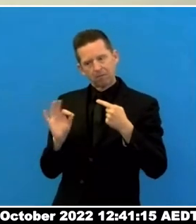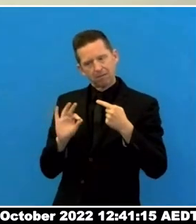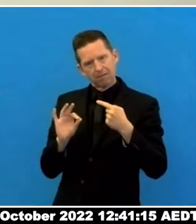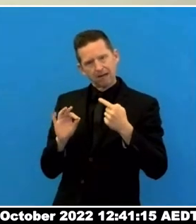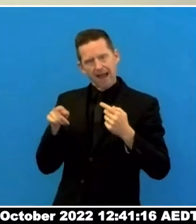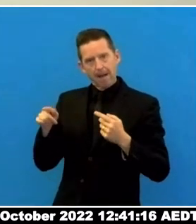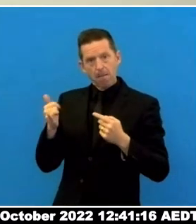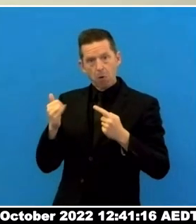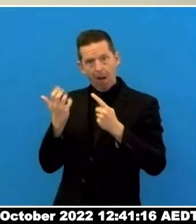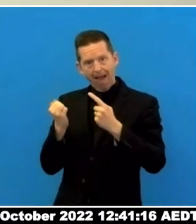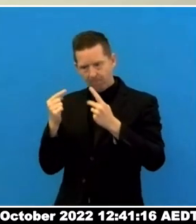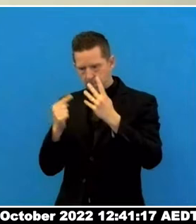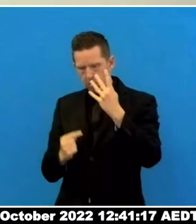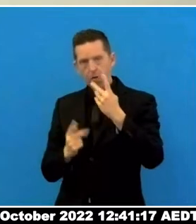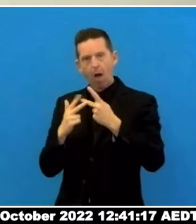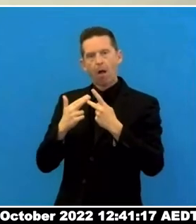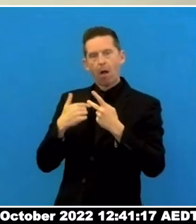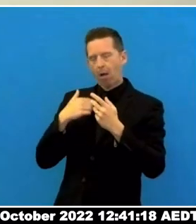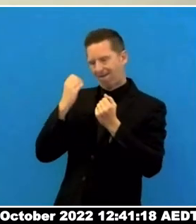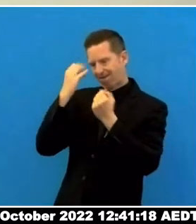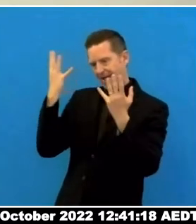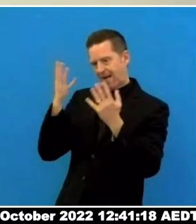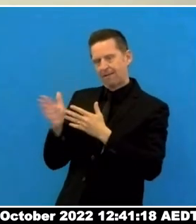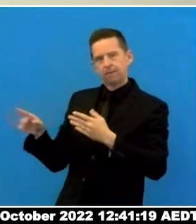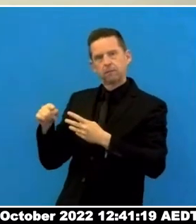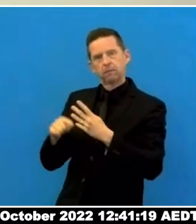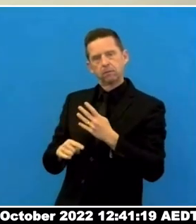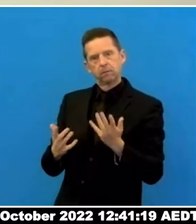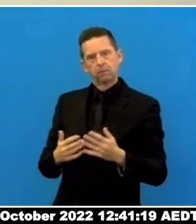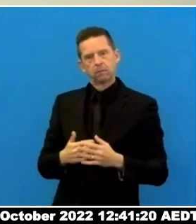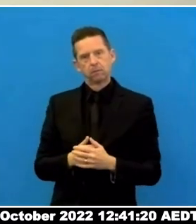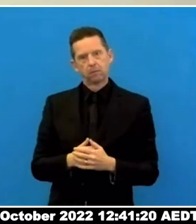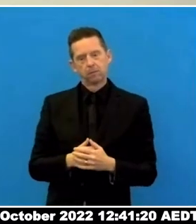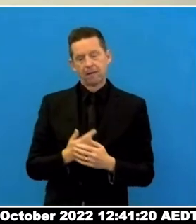and then they are often missed. So, we have an example there. Shall I explain that? Yes.